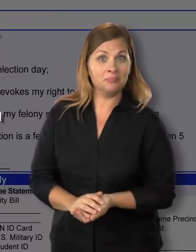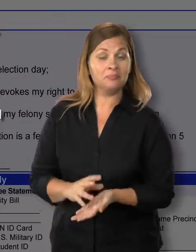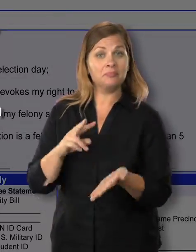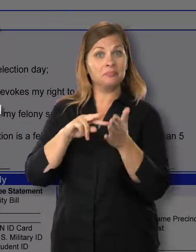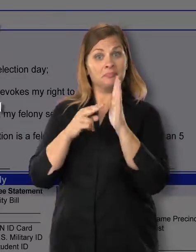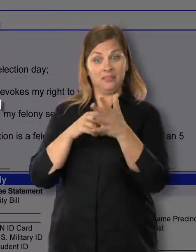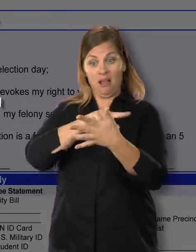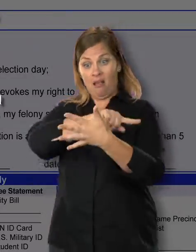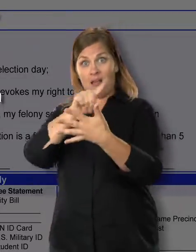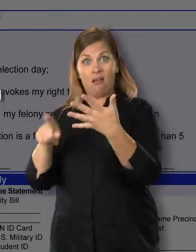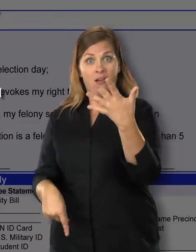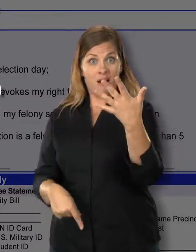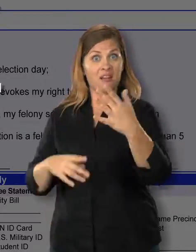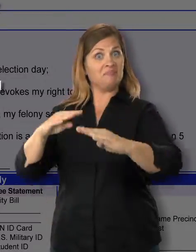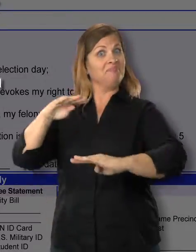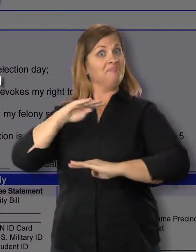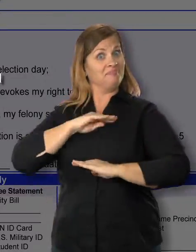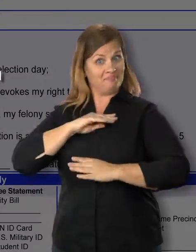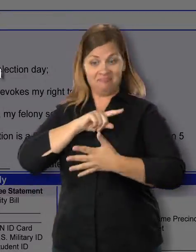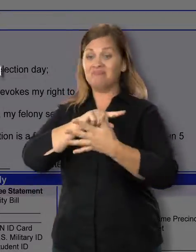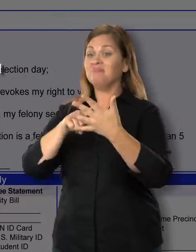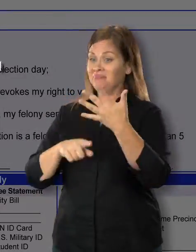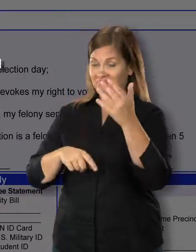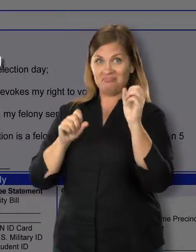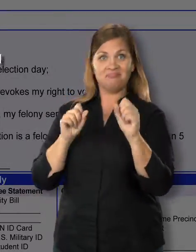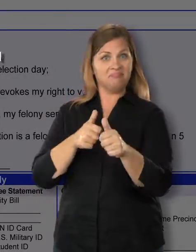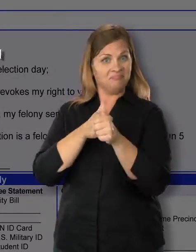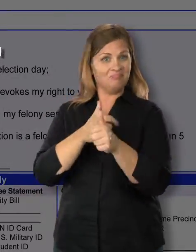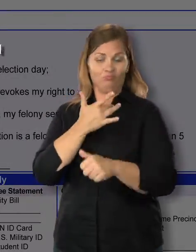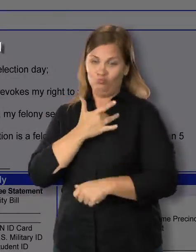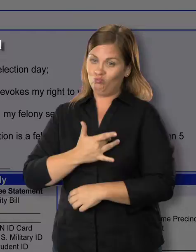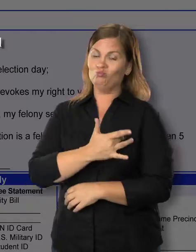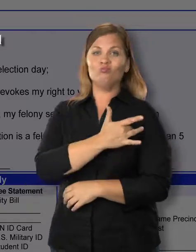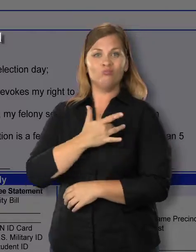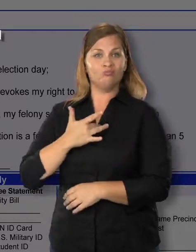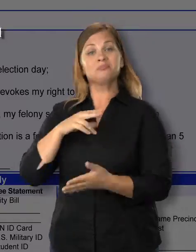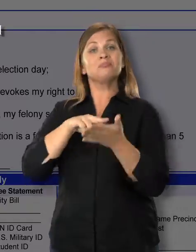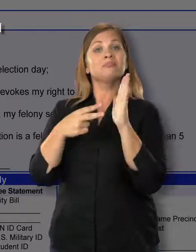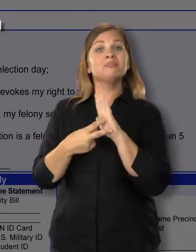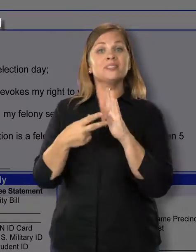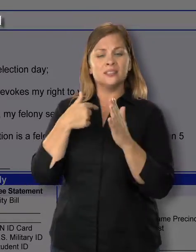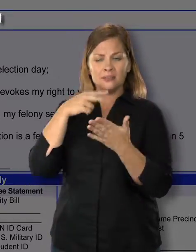my felony sentence has expired (been completed) or I have been discharged from my sentence;